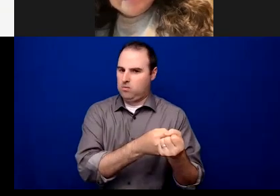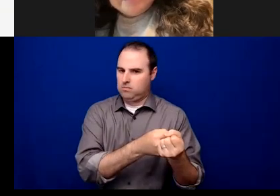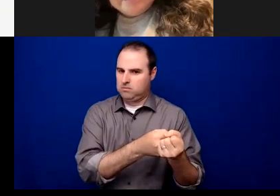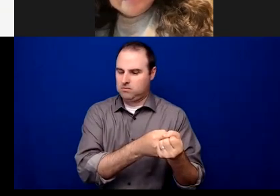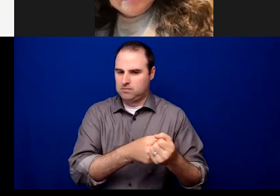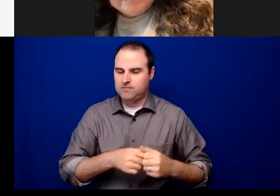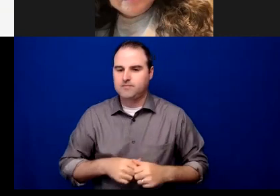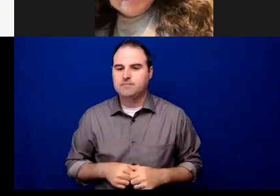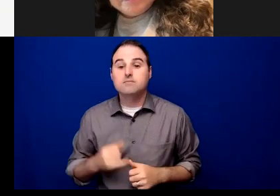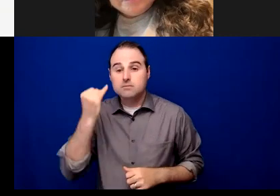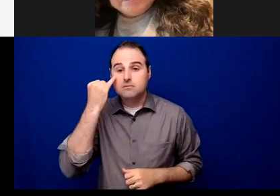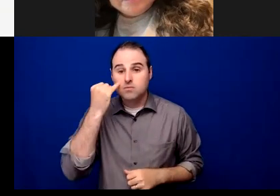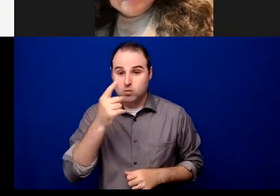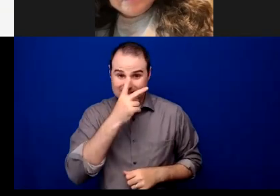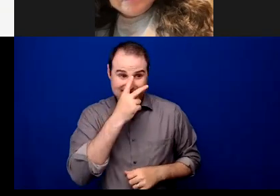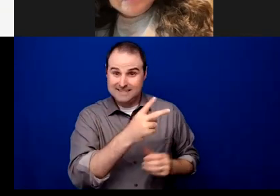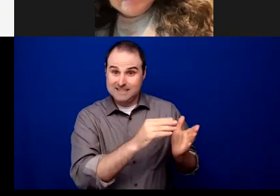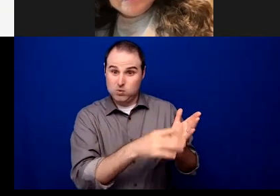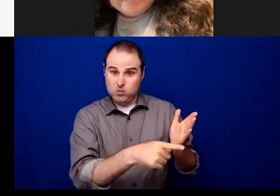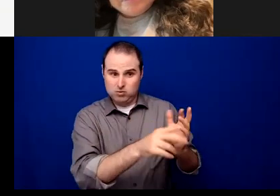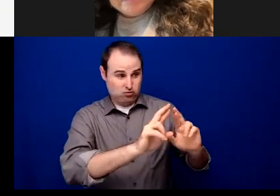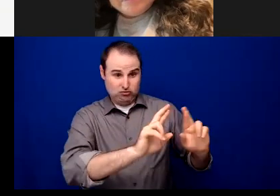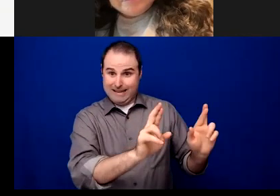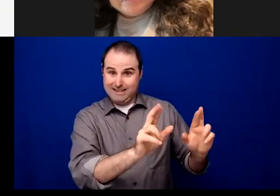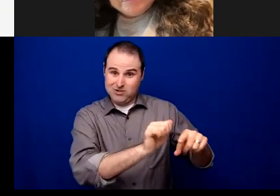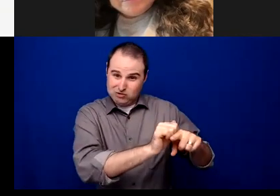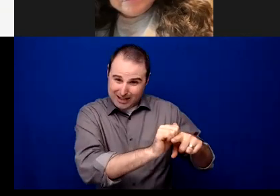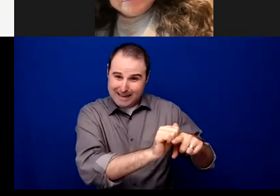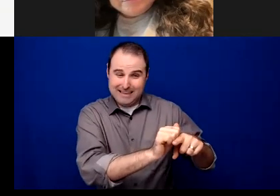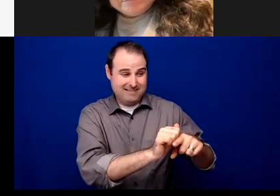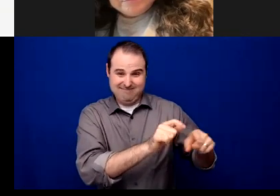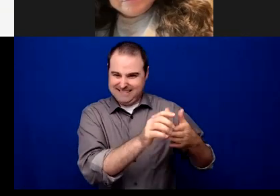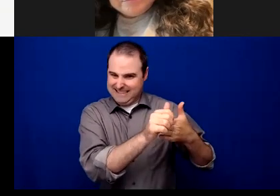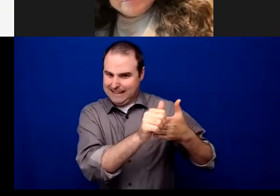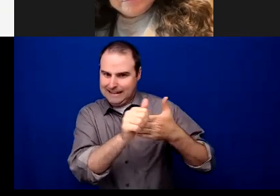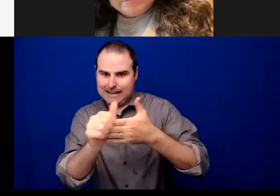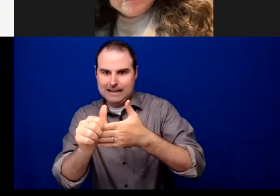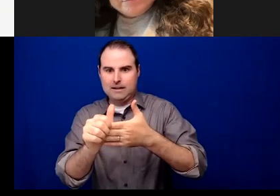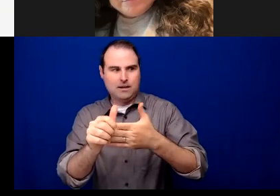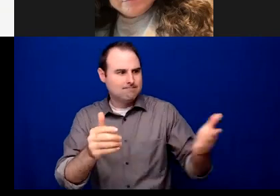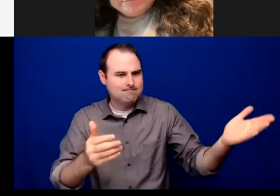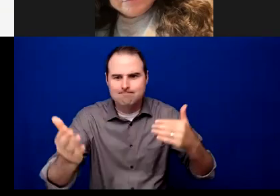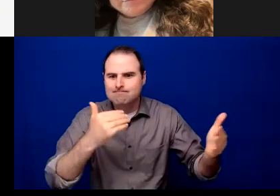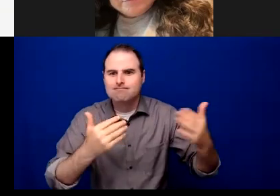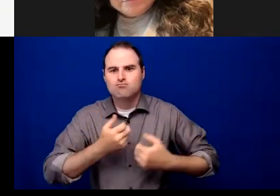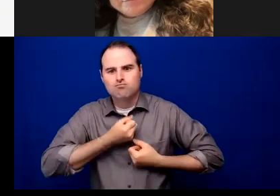into some training to do this work, that would also be great because like I said, the Student Speakers forum is going to be a collaborative.